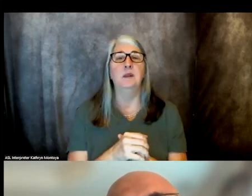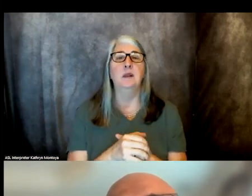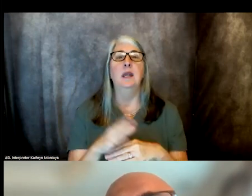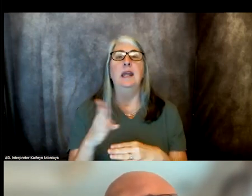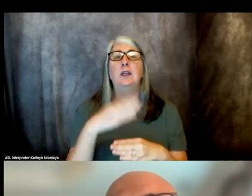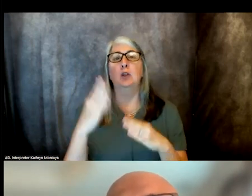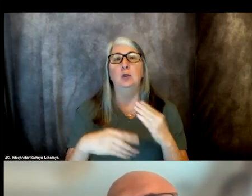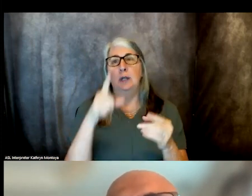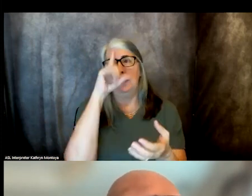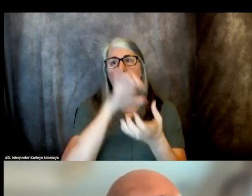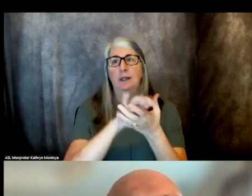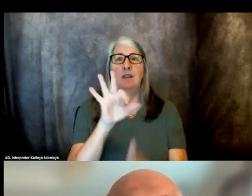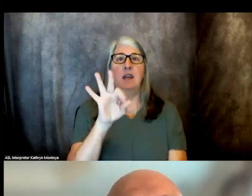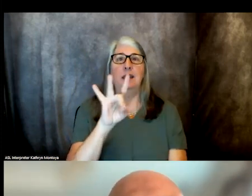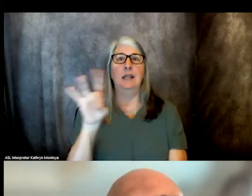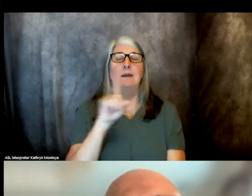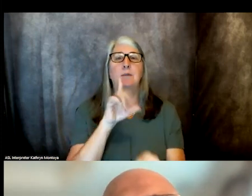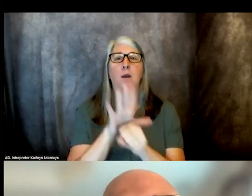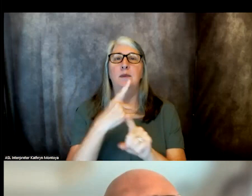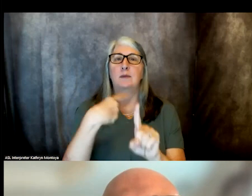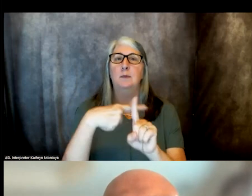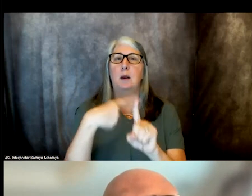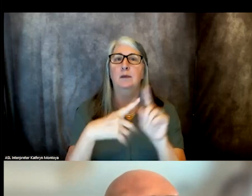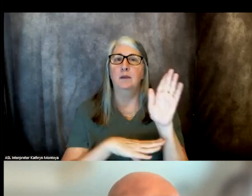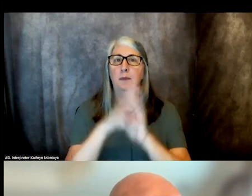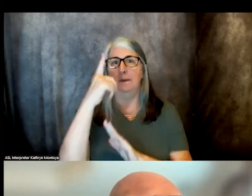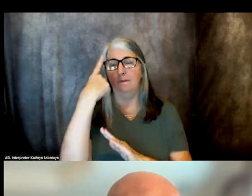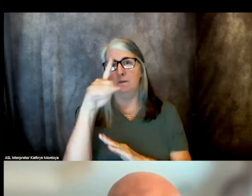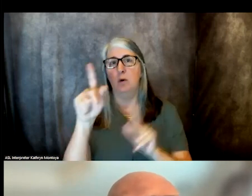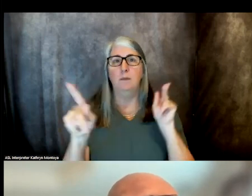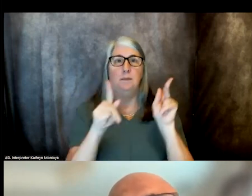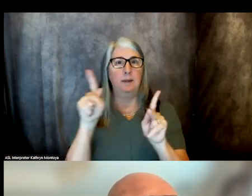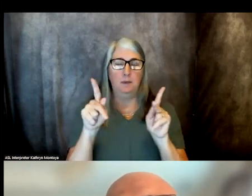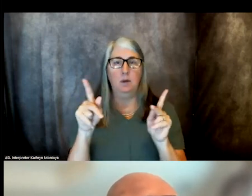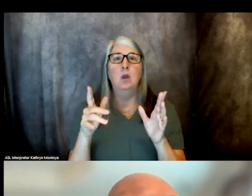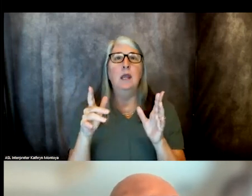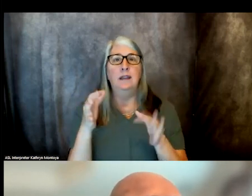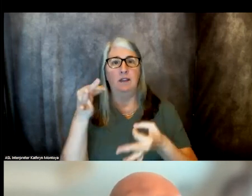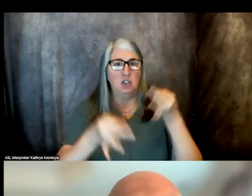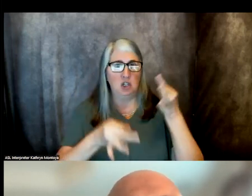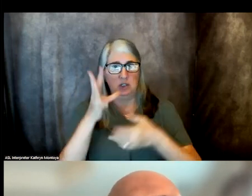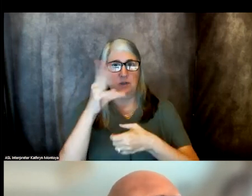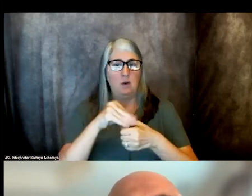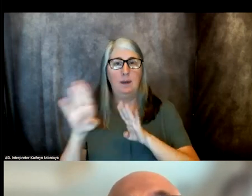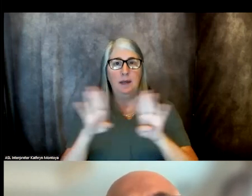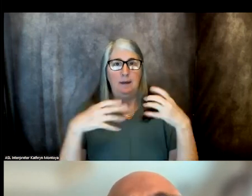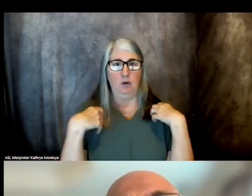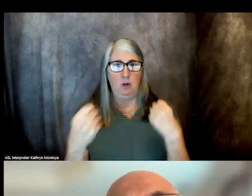PROMISE WILL HELP THE COMMUNITY. AS THE 988 PROMISE KEEPS TO BE